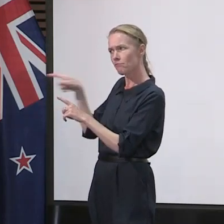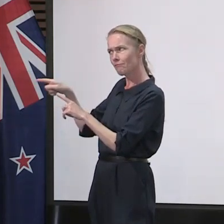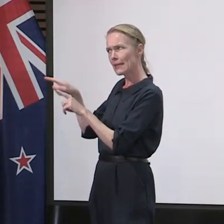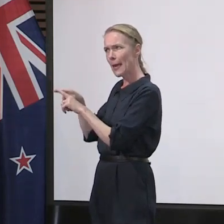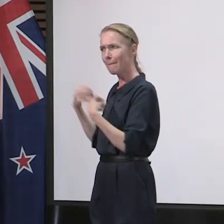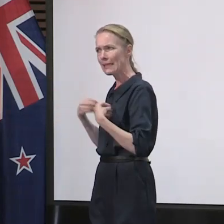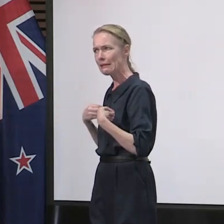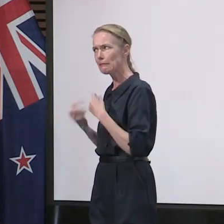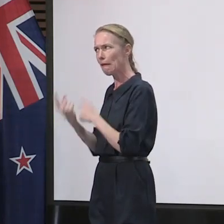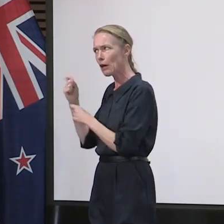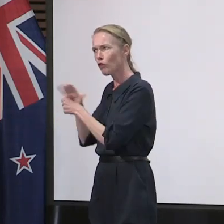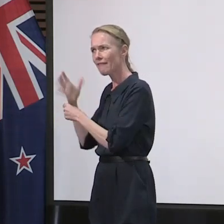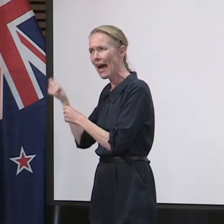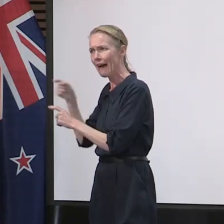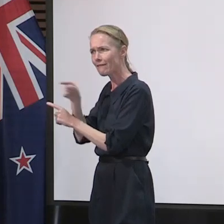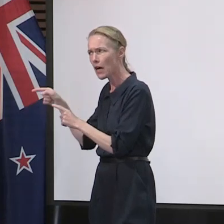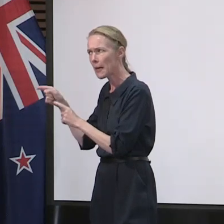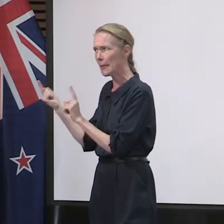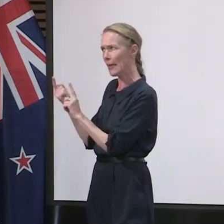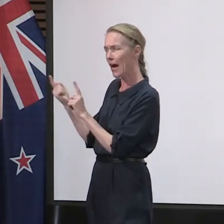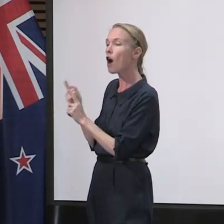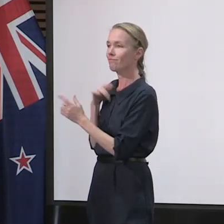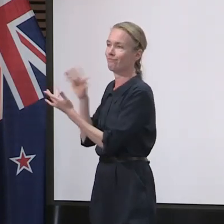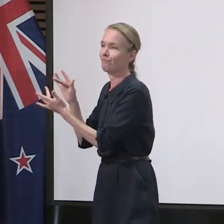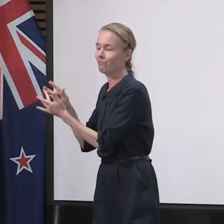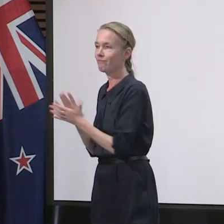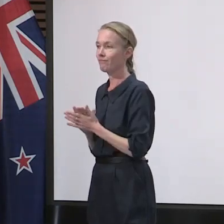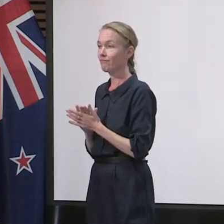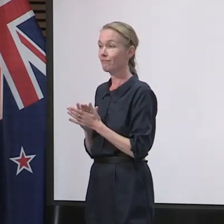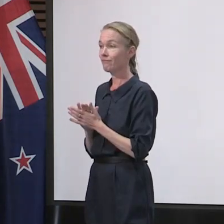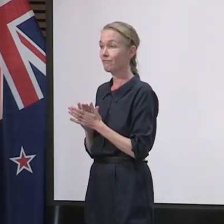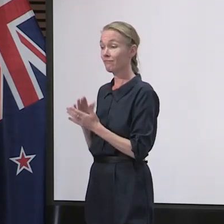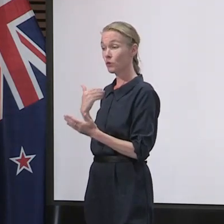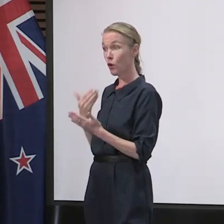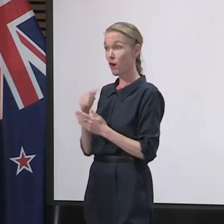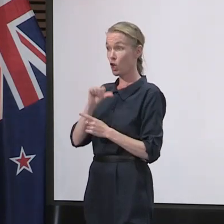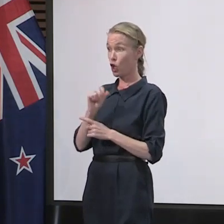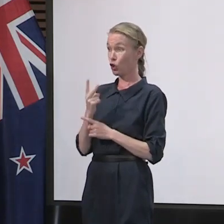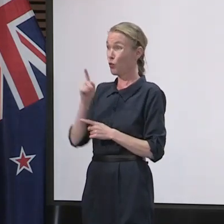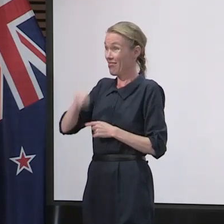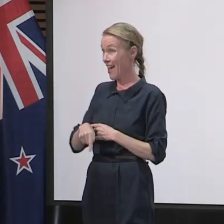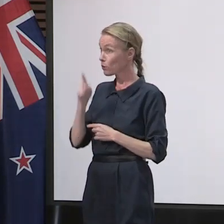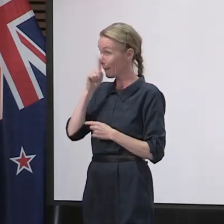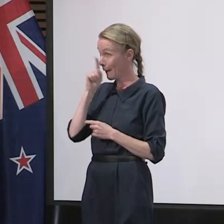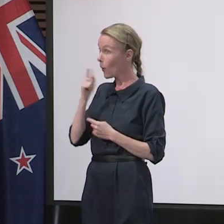have been, and helps to identify other people who may